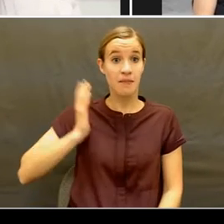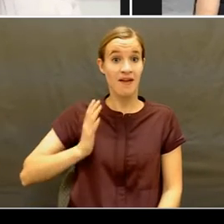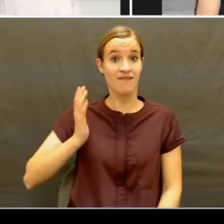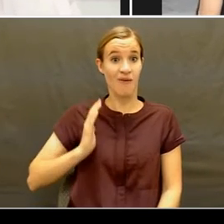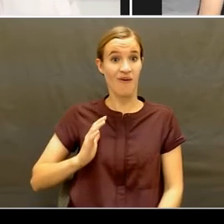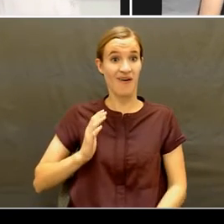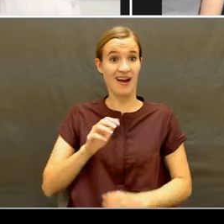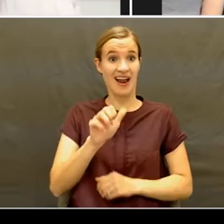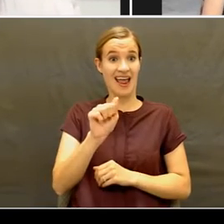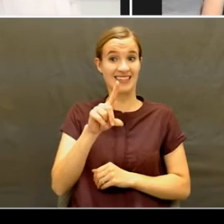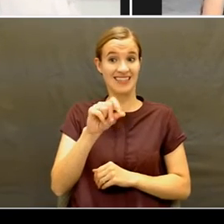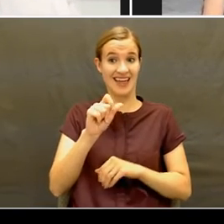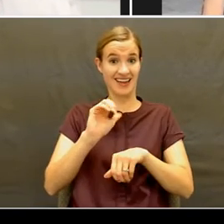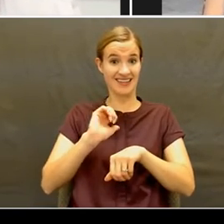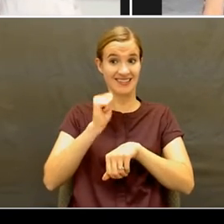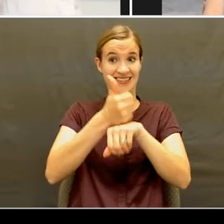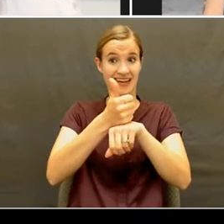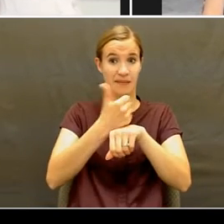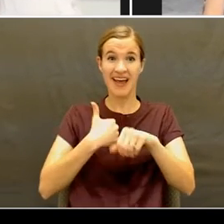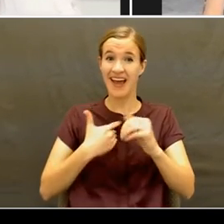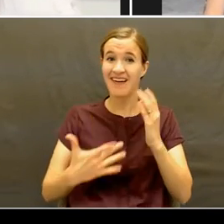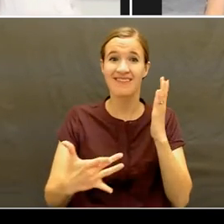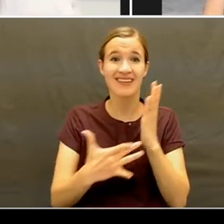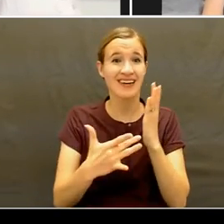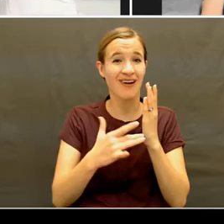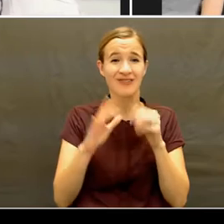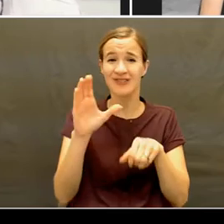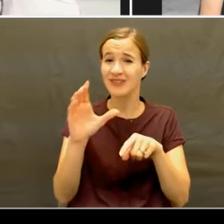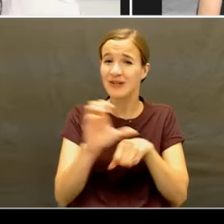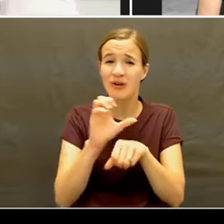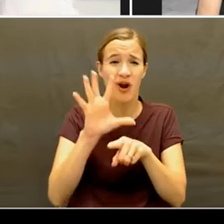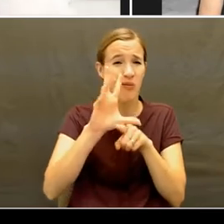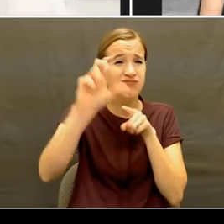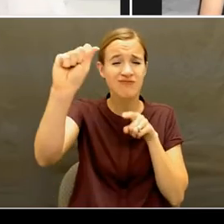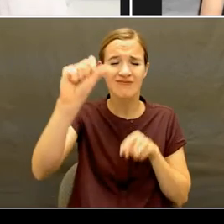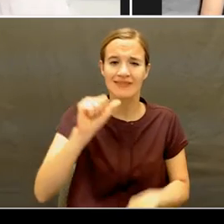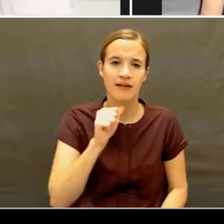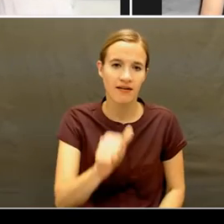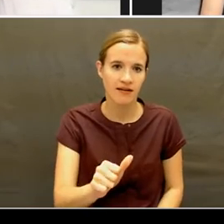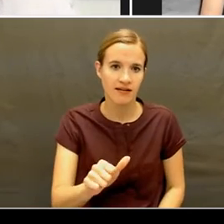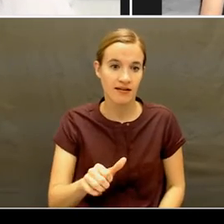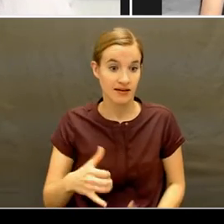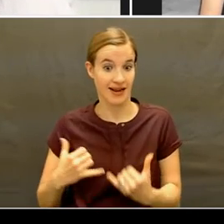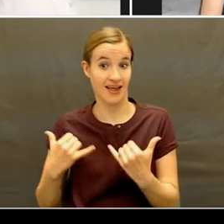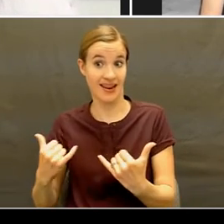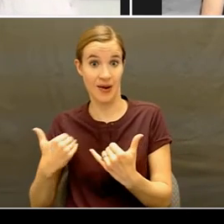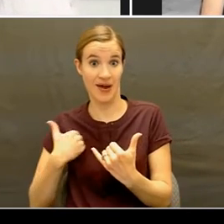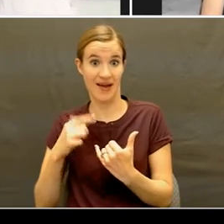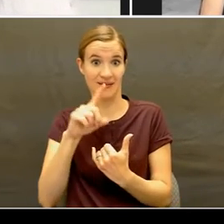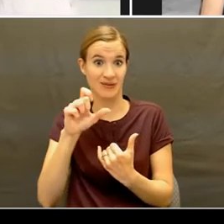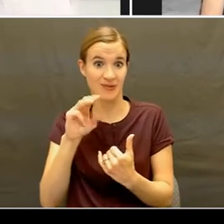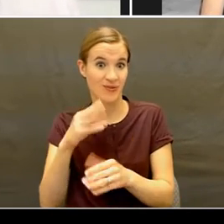Star Trek stuff. Talking and having, can you imagine? And so now the ADA didn't really cover a